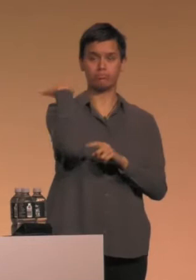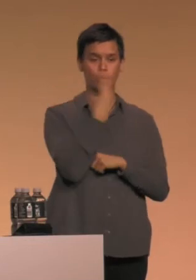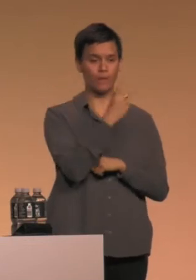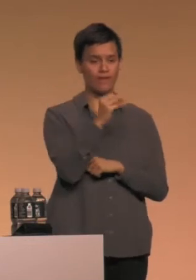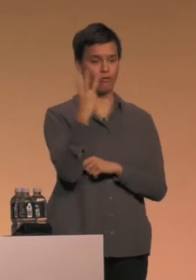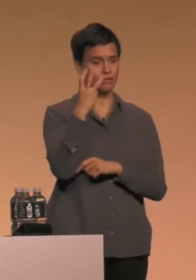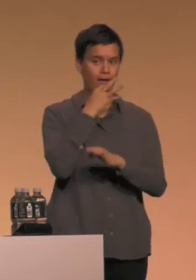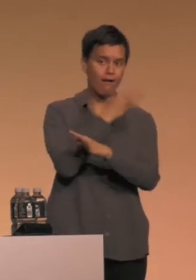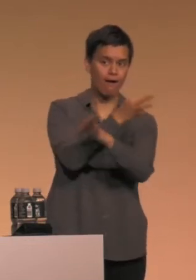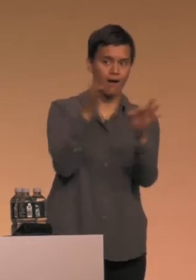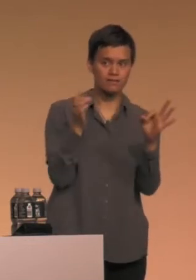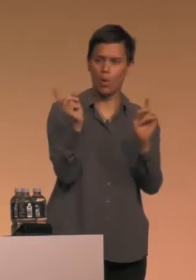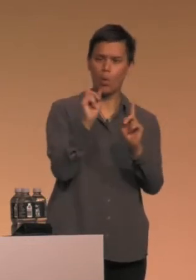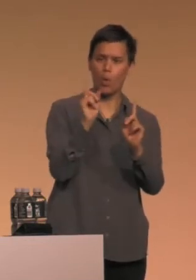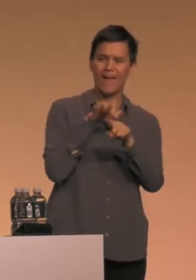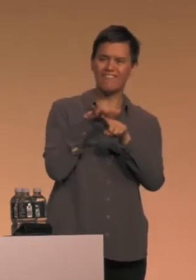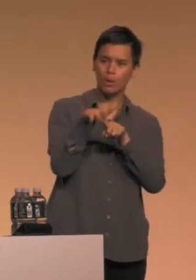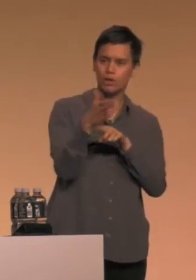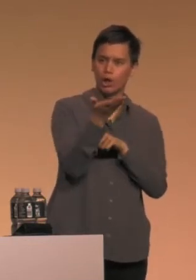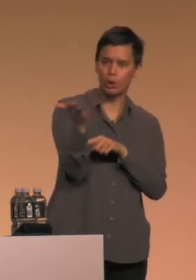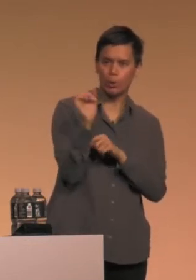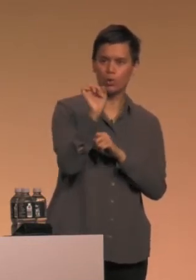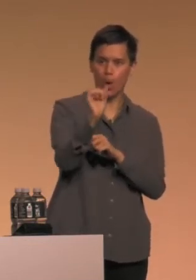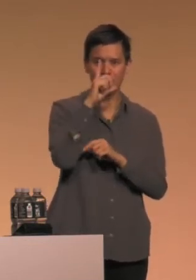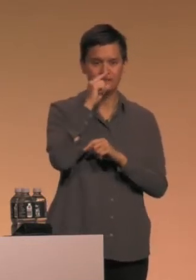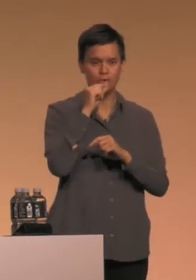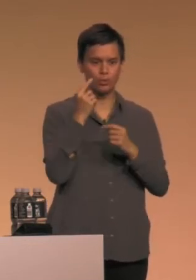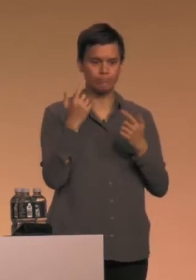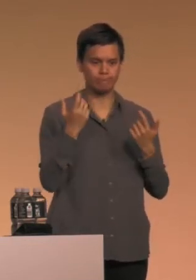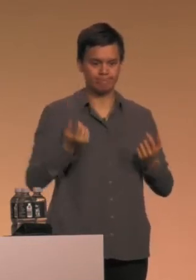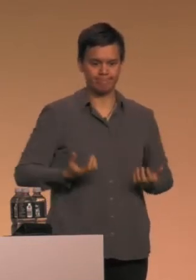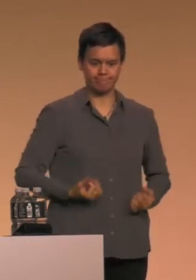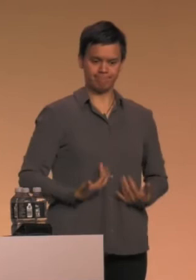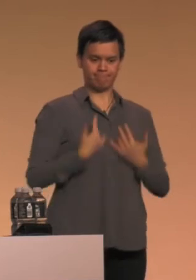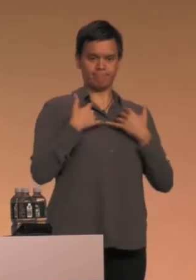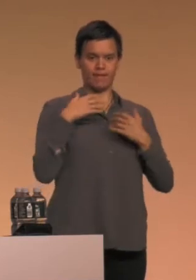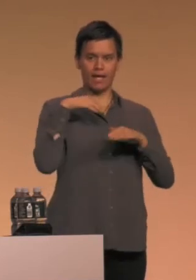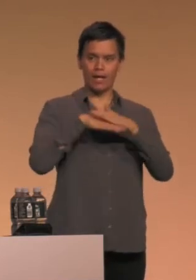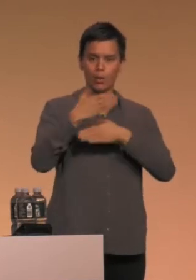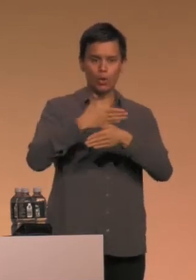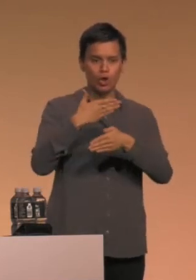about the factors that influence their ability to thrive at work and enjoy working as nurses.